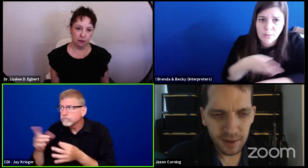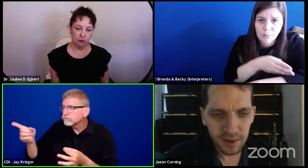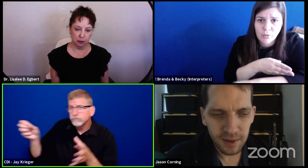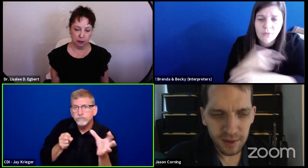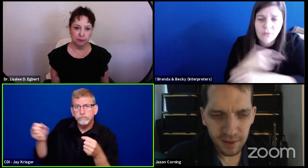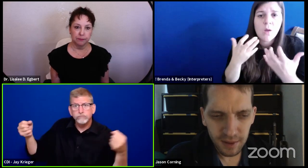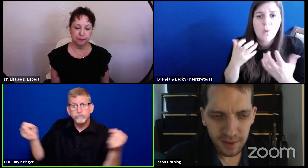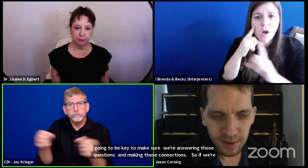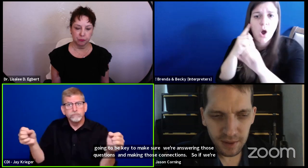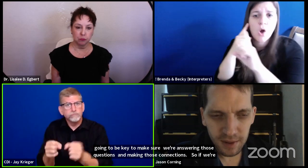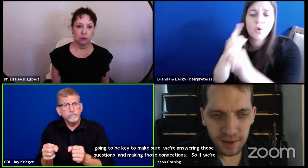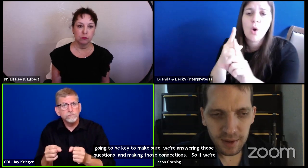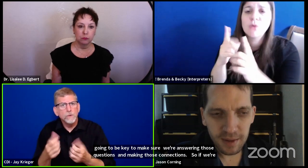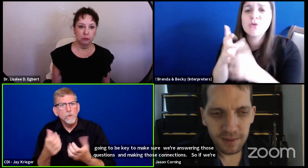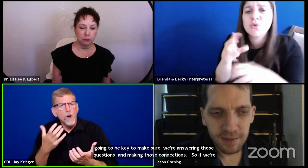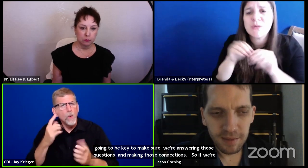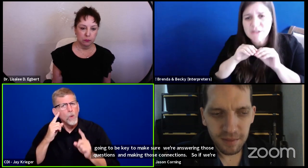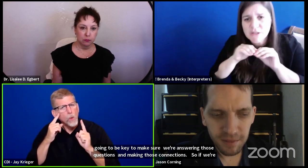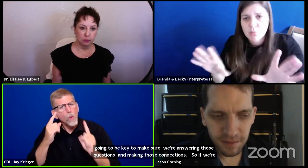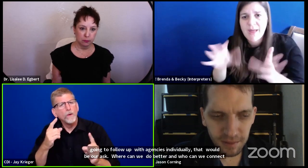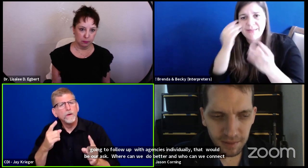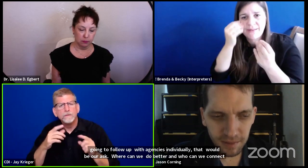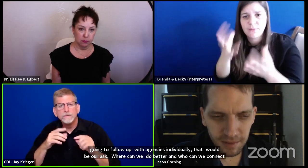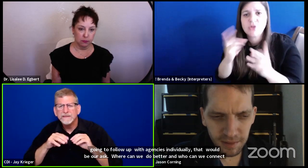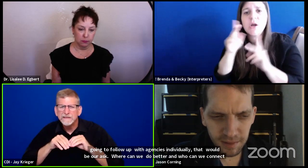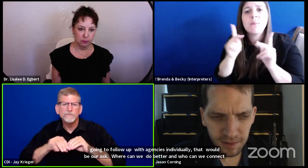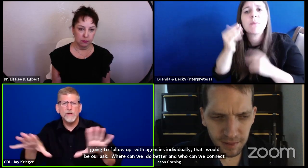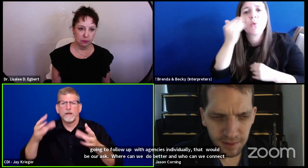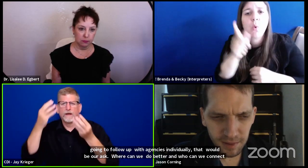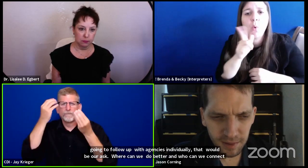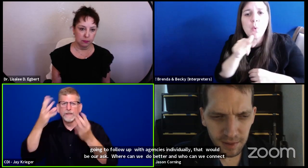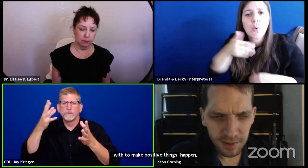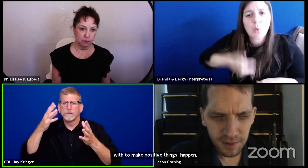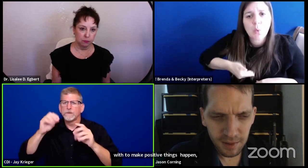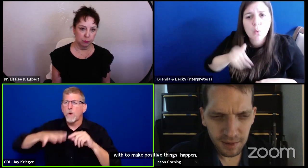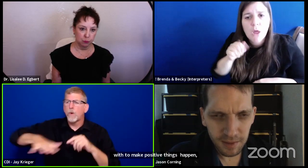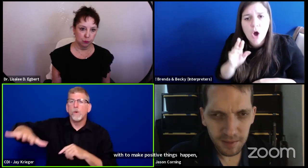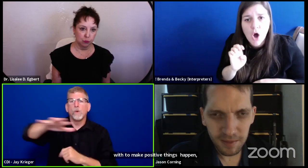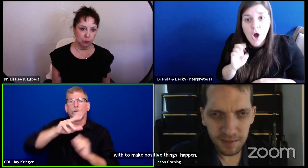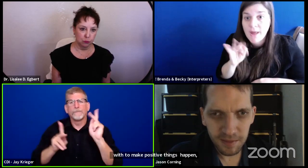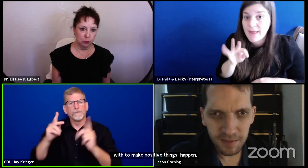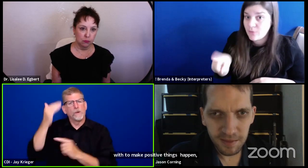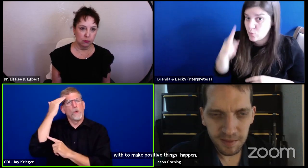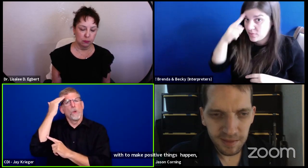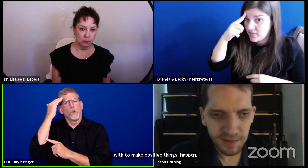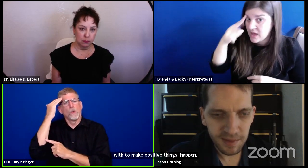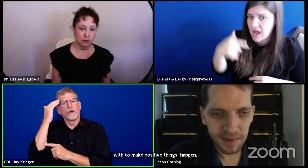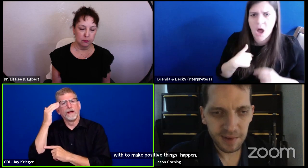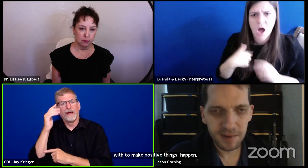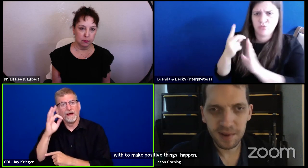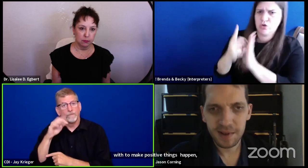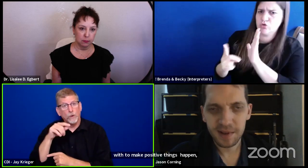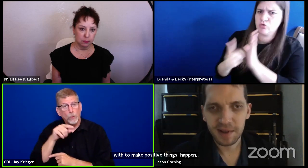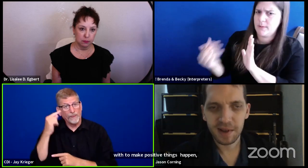the information out there, so folks know who we are. And if they believe they're a victim of discrimination, how they can go about connecting with us.